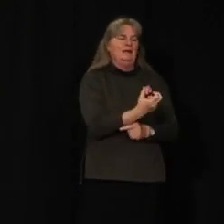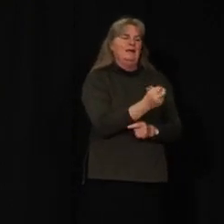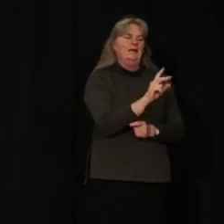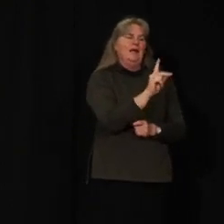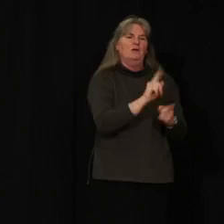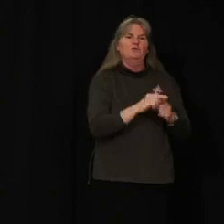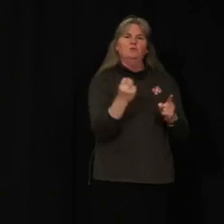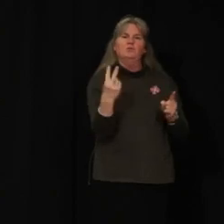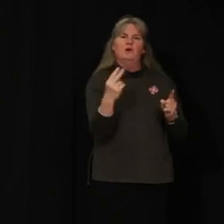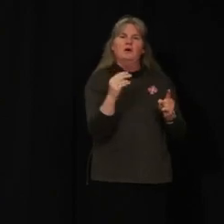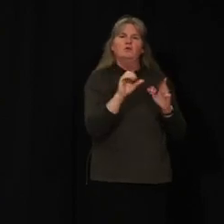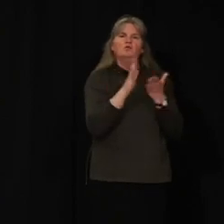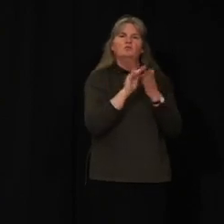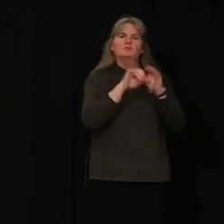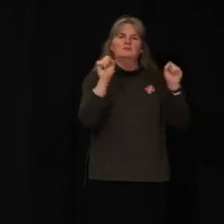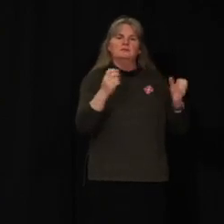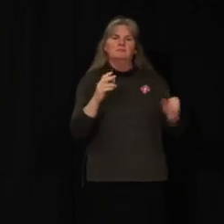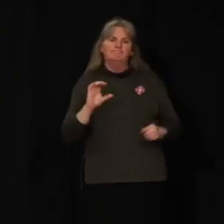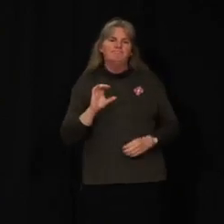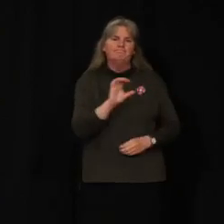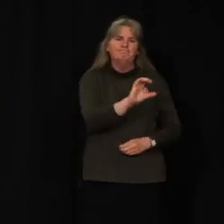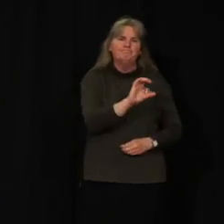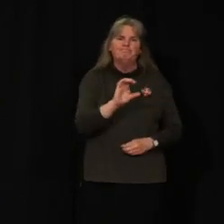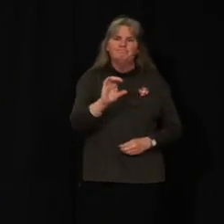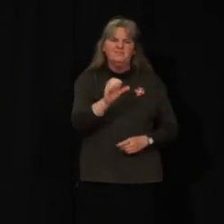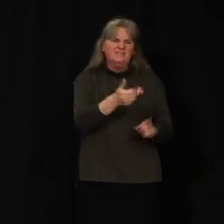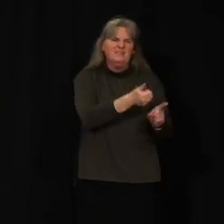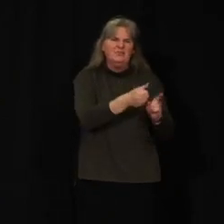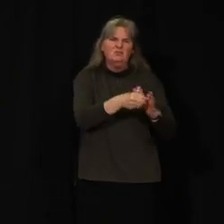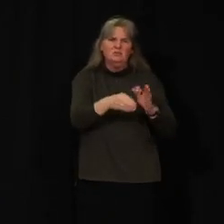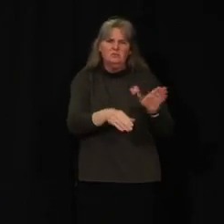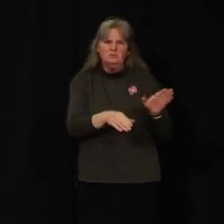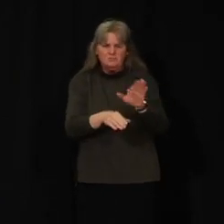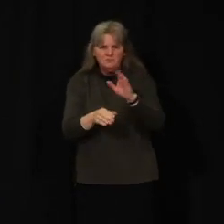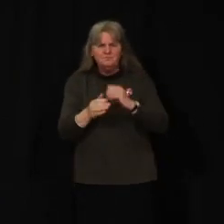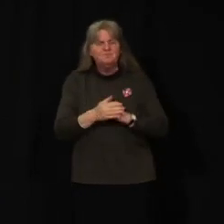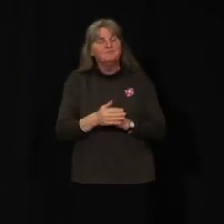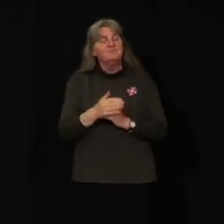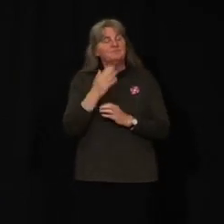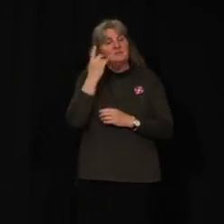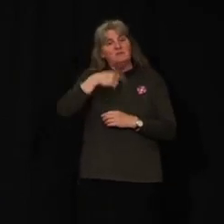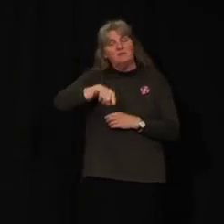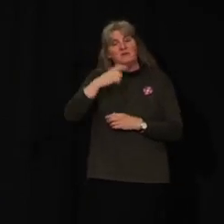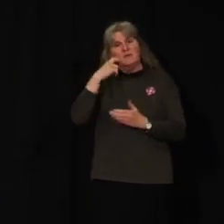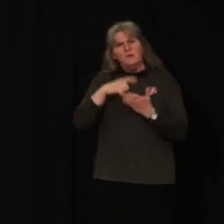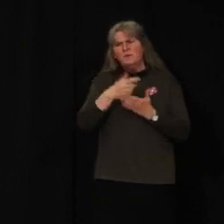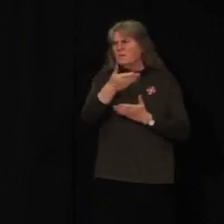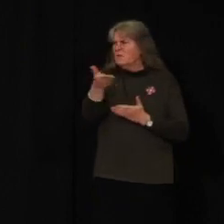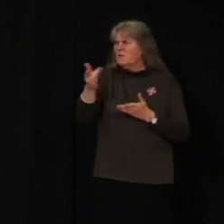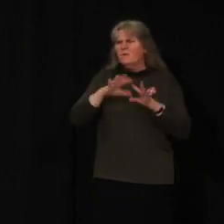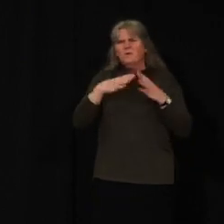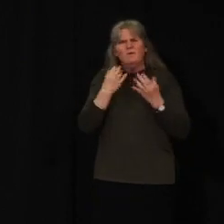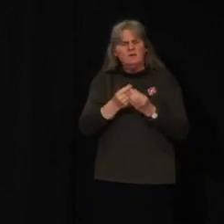the K the 12 school system. We recognize this has been an adjustment and change in